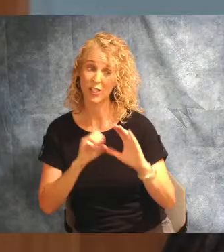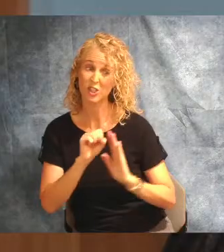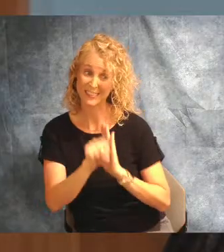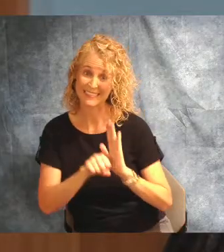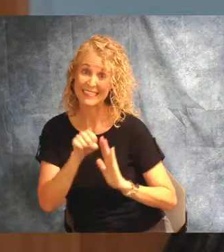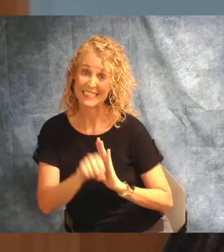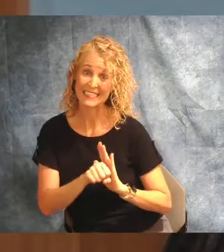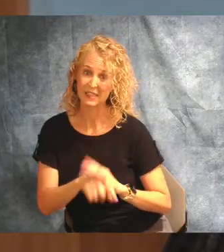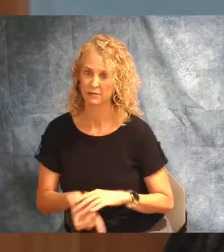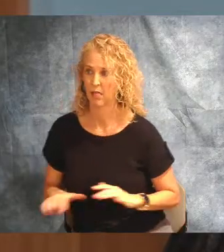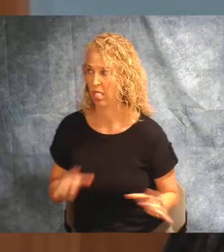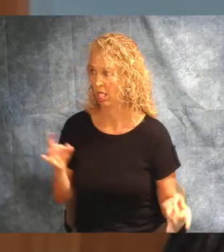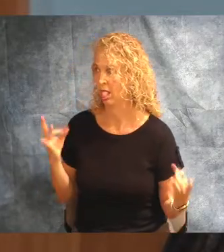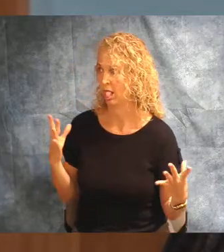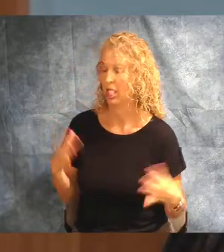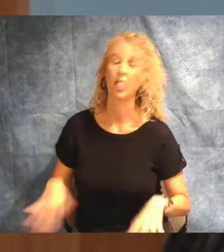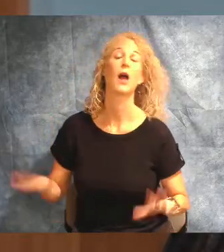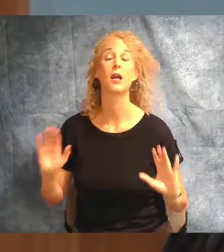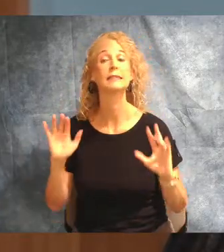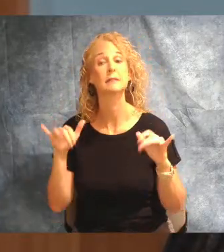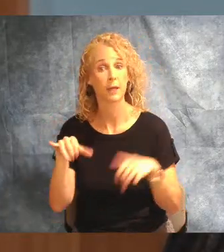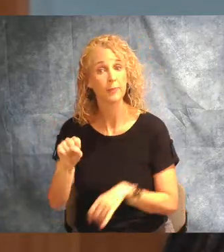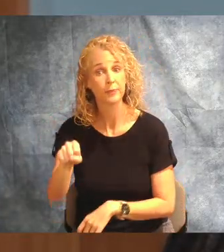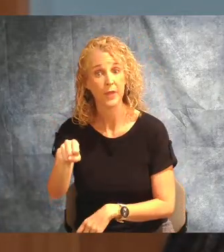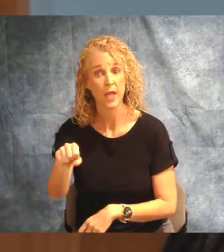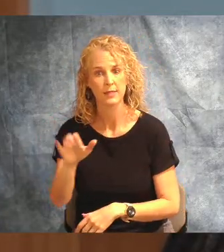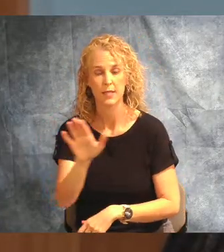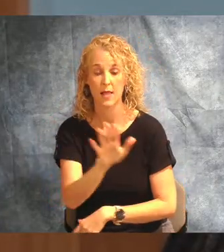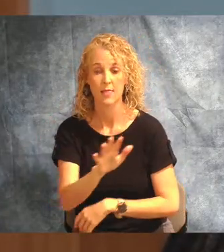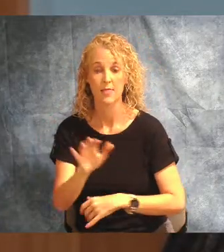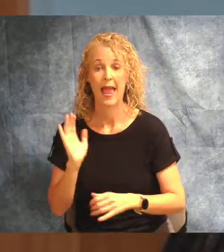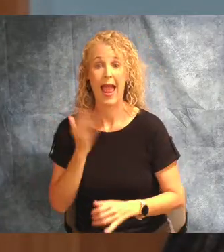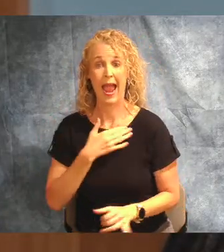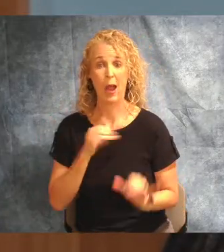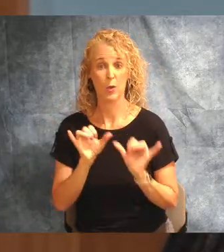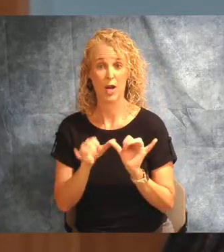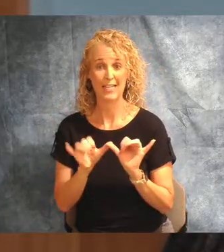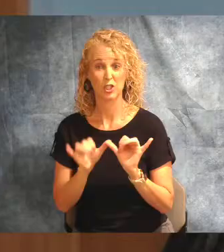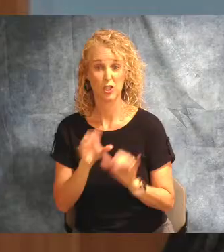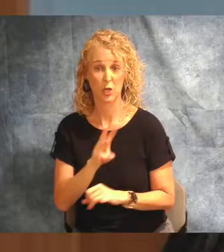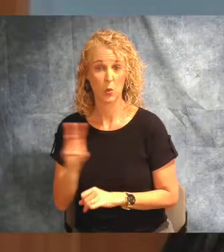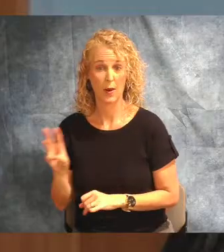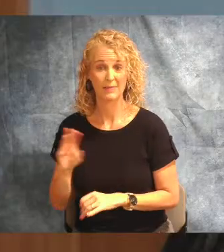a big season. Yes. Our the the county Engineers website, we cover all of our road closures and all